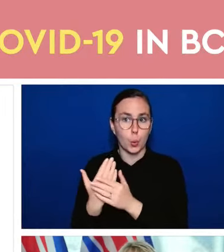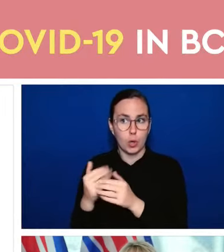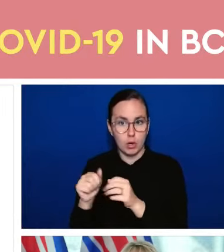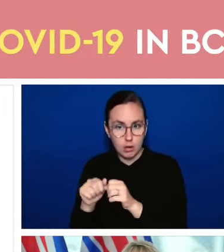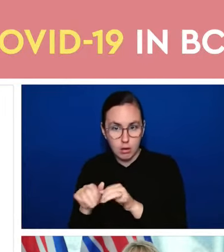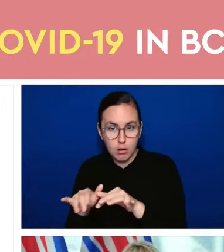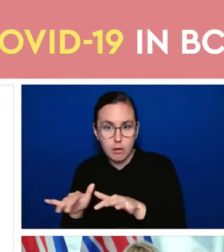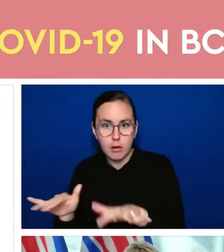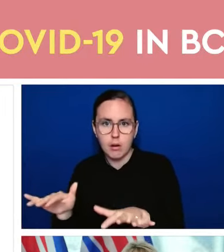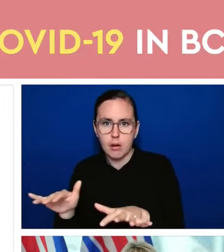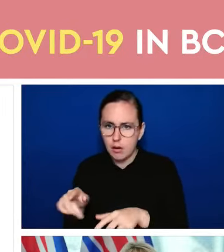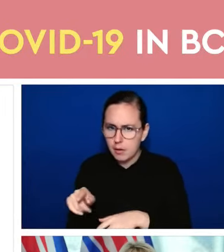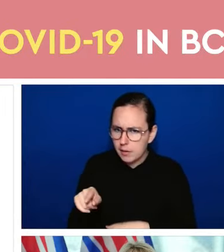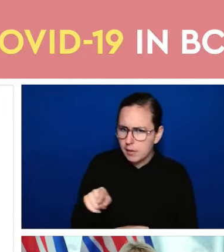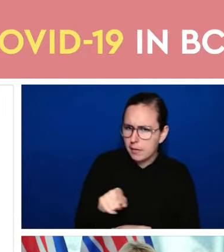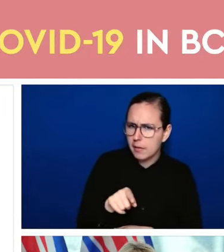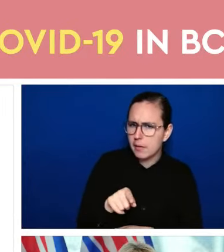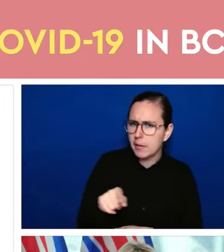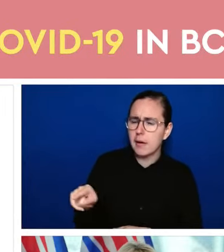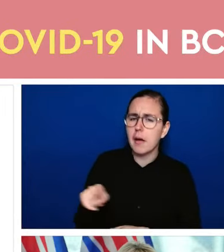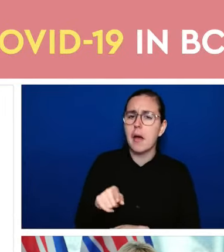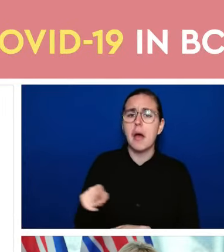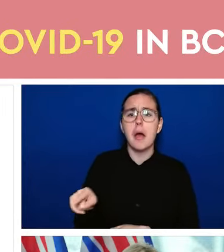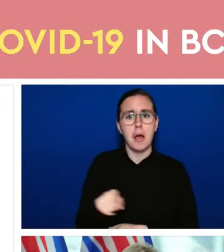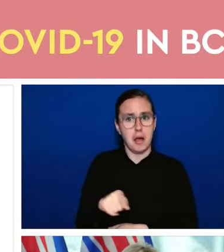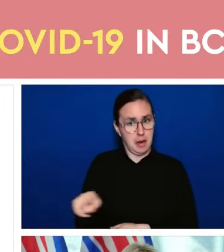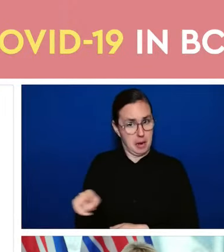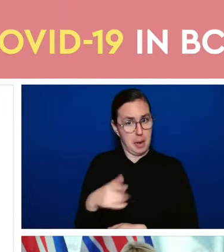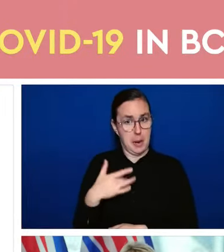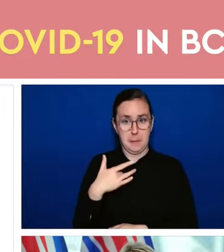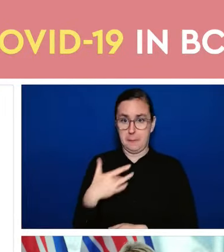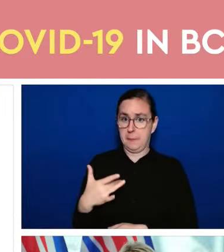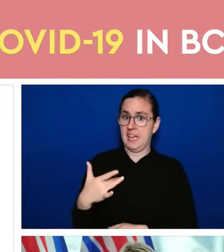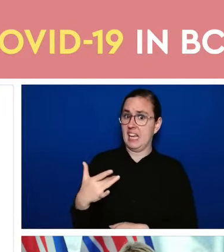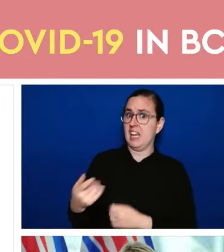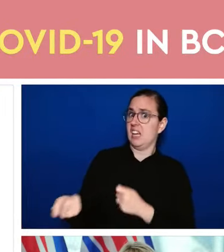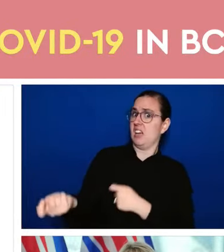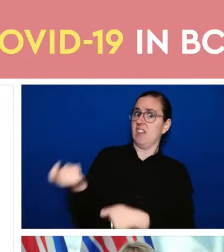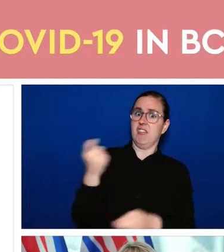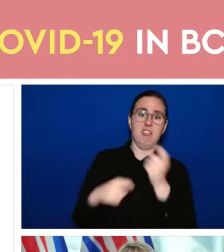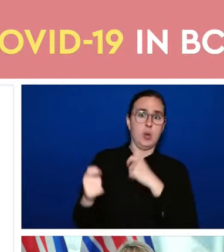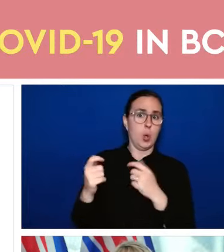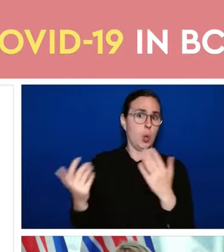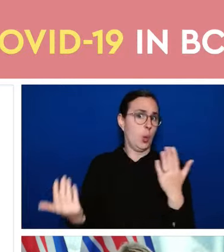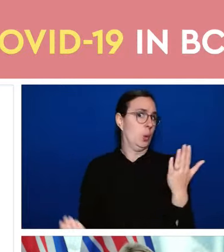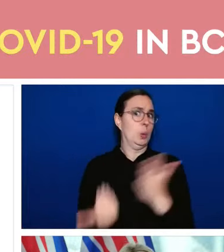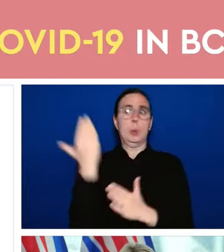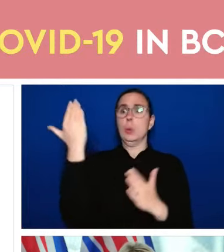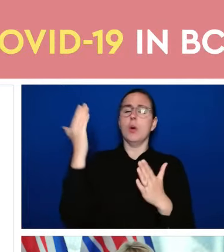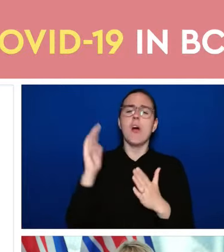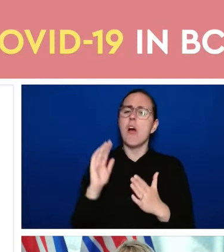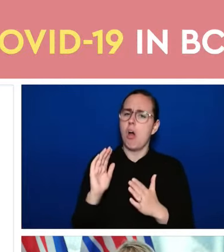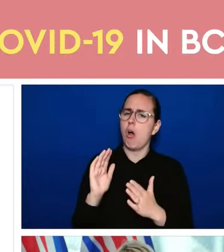unlikely to see a new strain arrives in DC or in Canada that